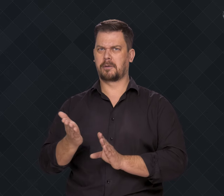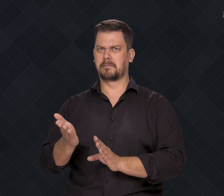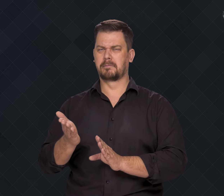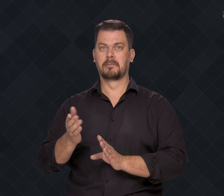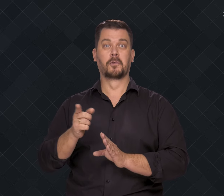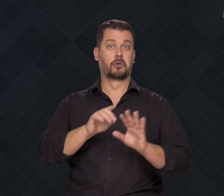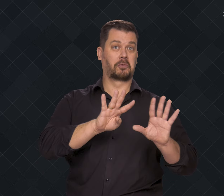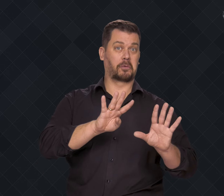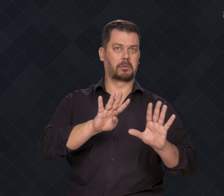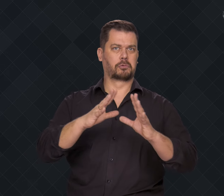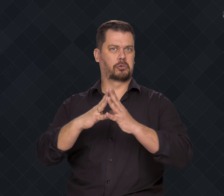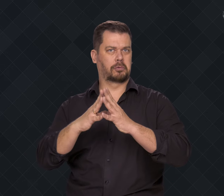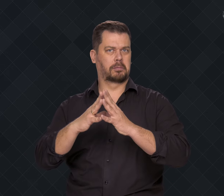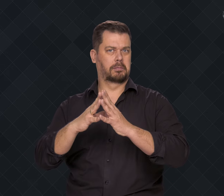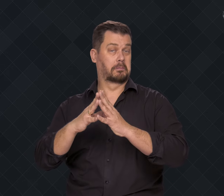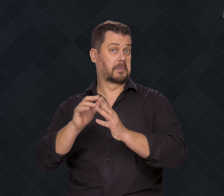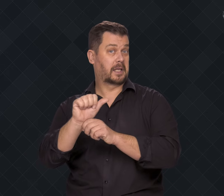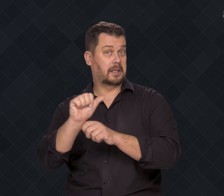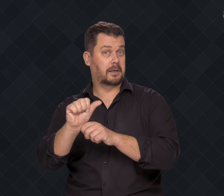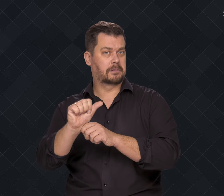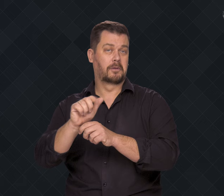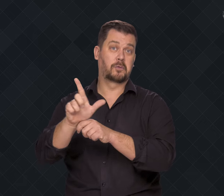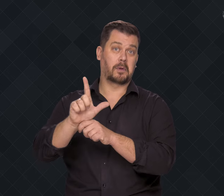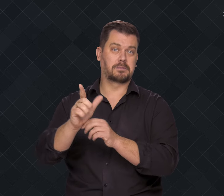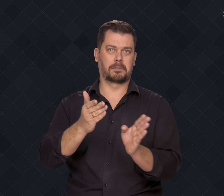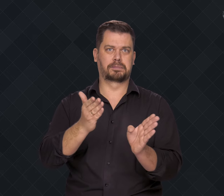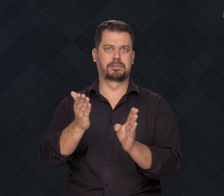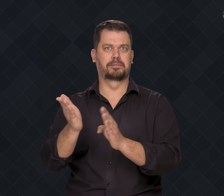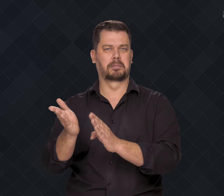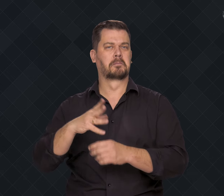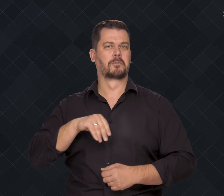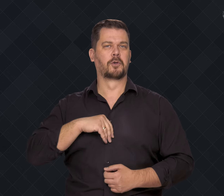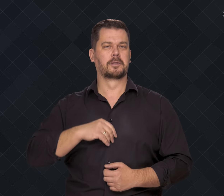and so you'll reach for your breakfast at 10 a.m., then at 11, 12, etc.